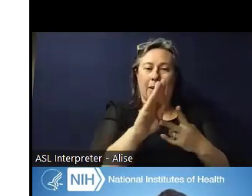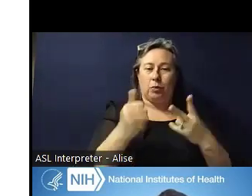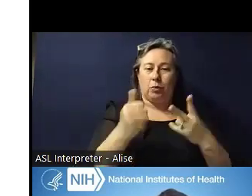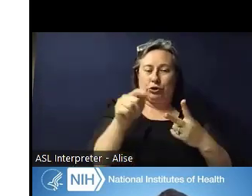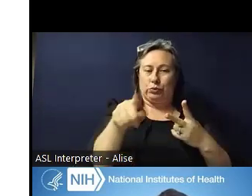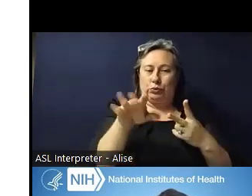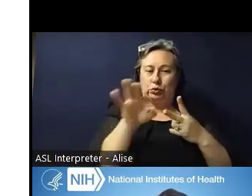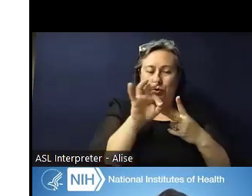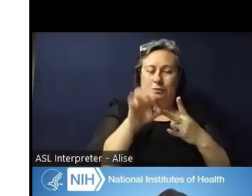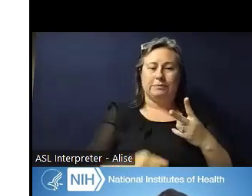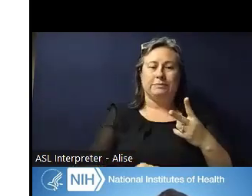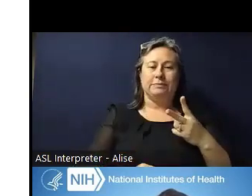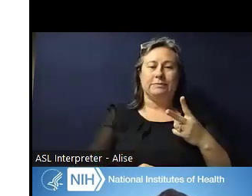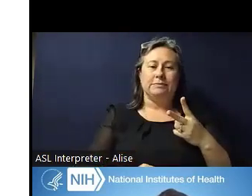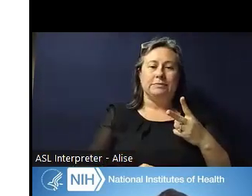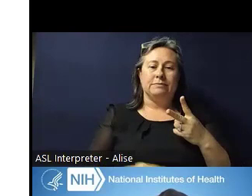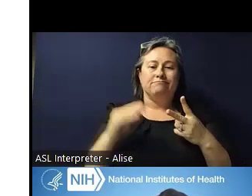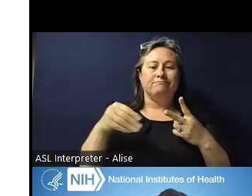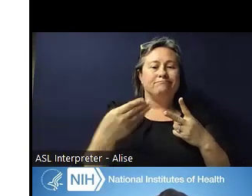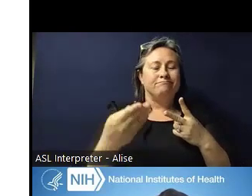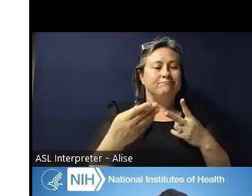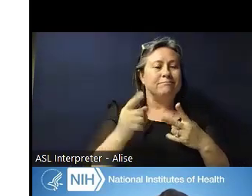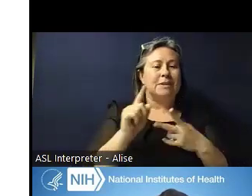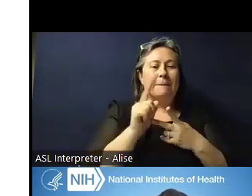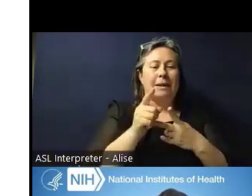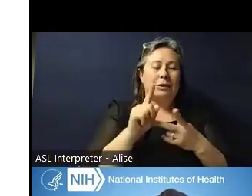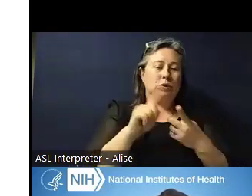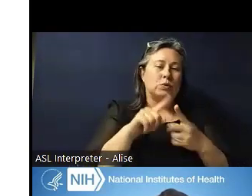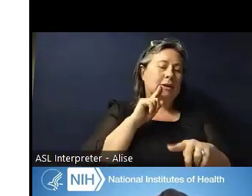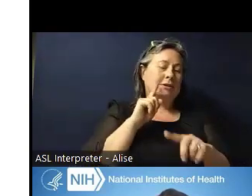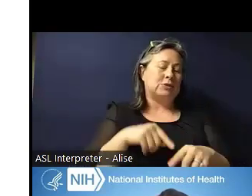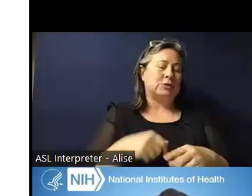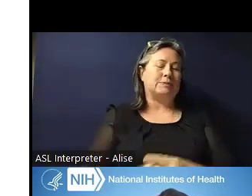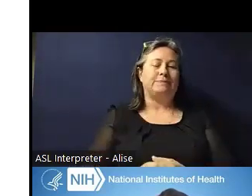I'll give you guys a second to answer the poll, and then we'll talk about the answer.